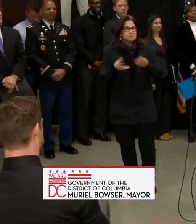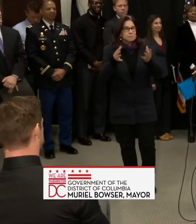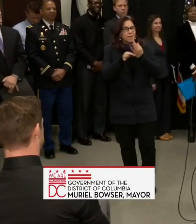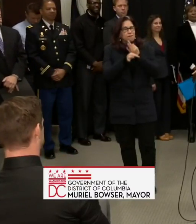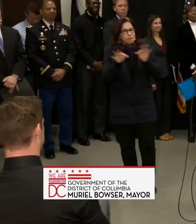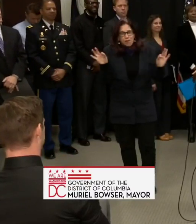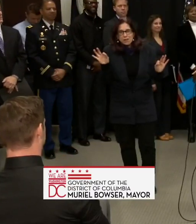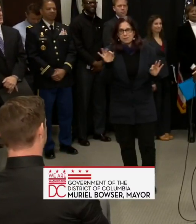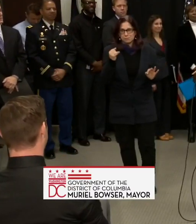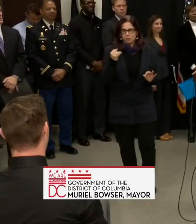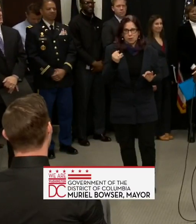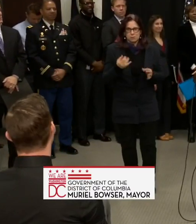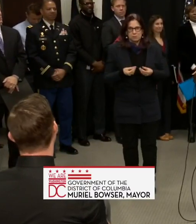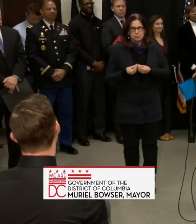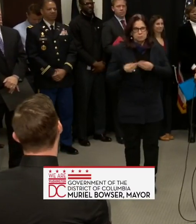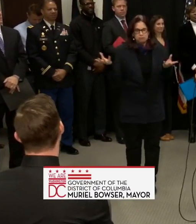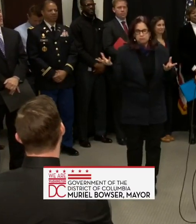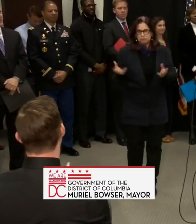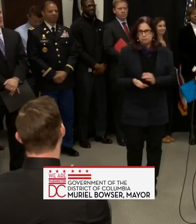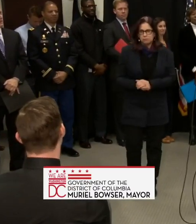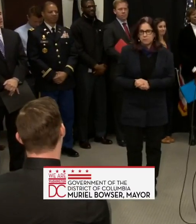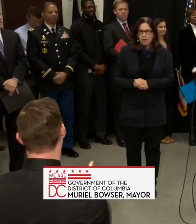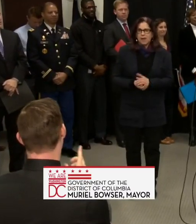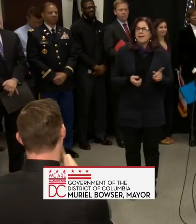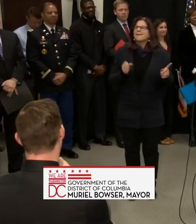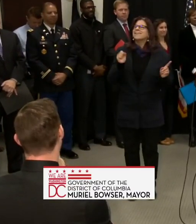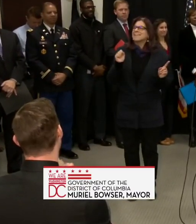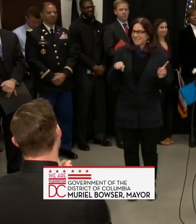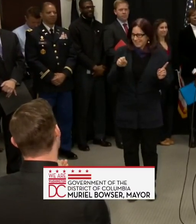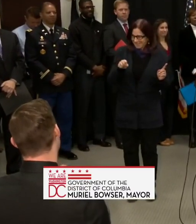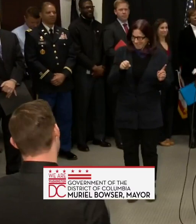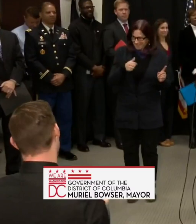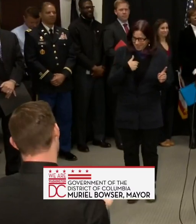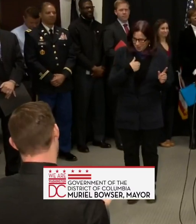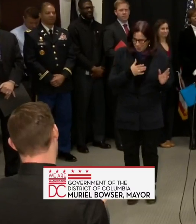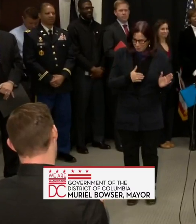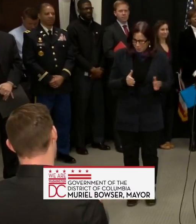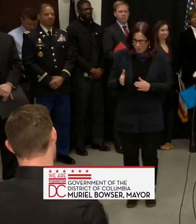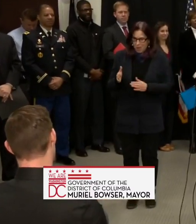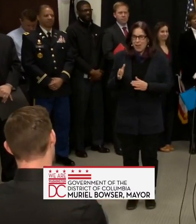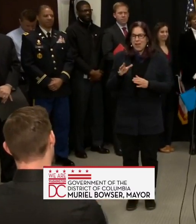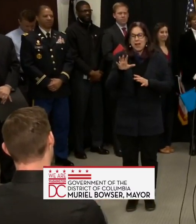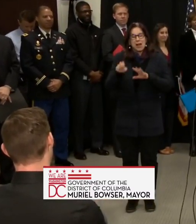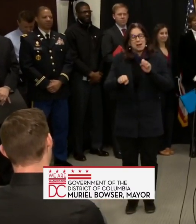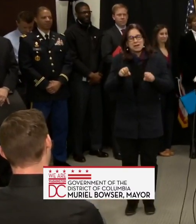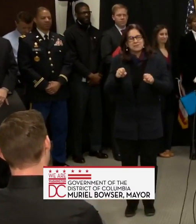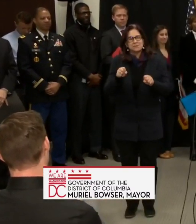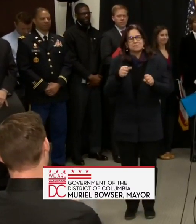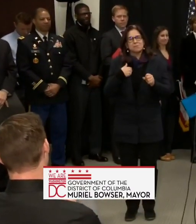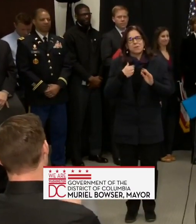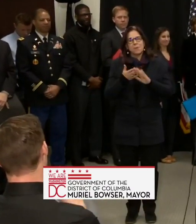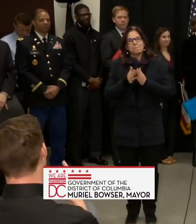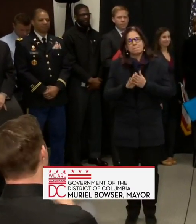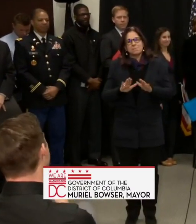PREPARED FOR THE PEACEFUL DEMONSTRATION OF PEOPLE'S FIRST AMENDMENT RIGHTS. THAT WOULDN'T BE OUR FIRST PRIORITY. YES?